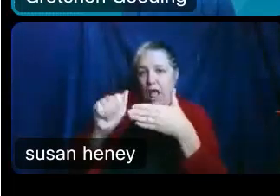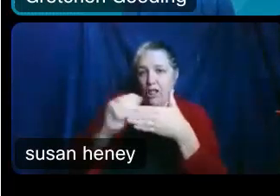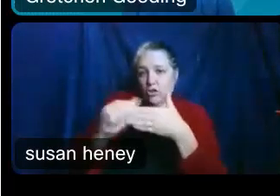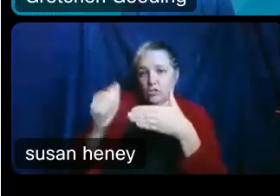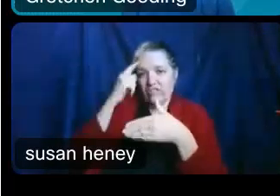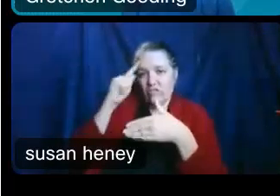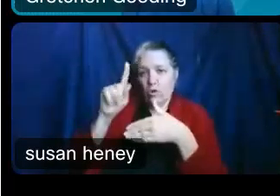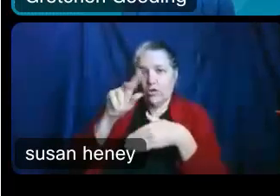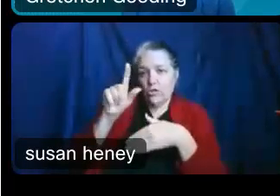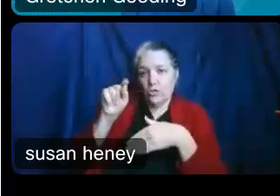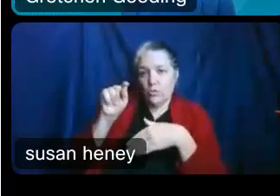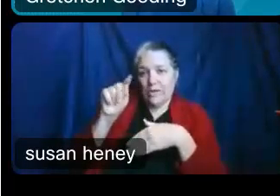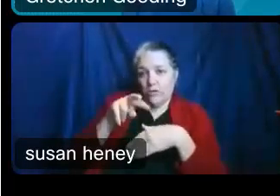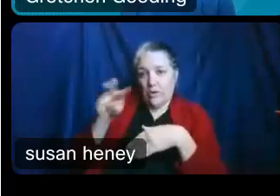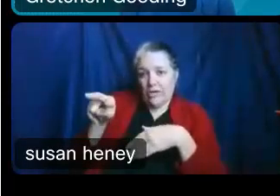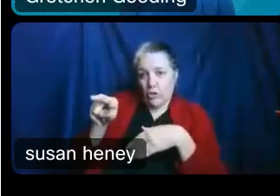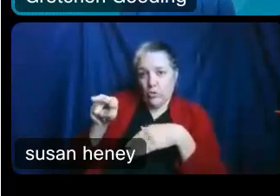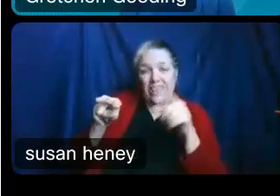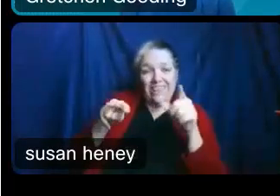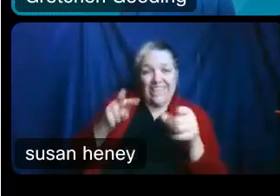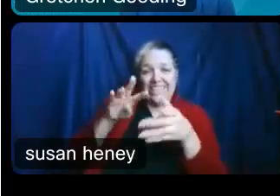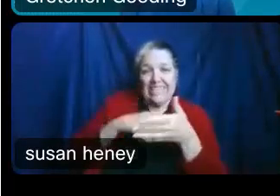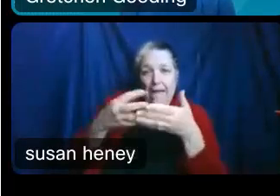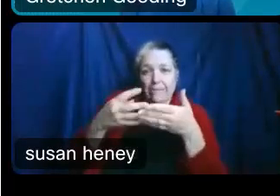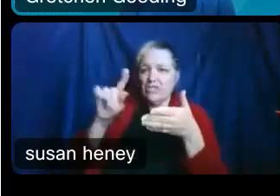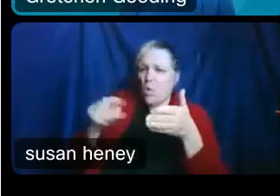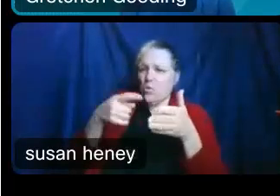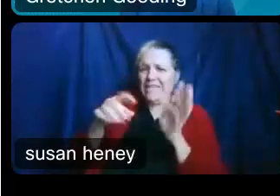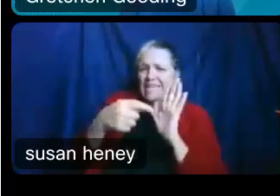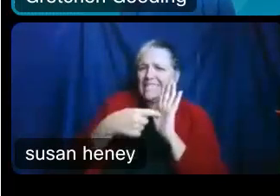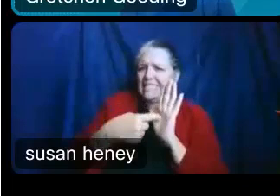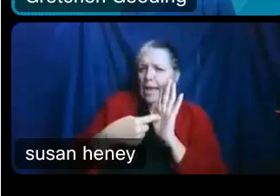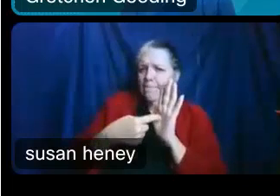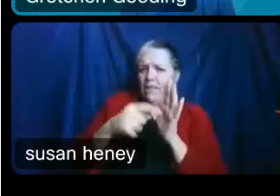The tables we cover today are only a sample of all the changes. For complete list of all